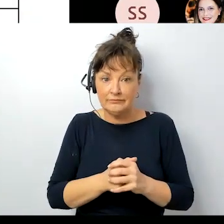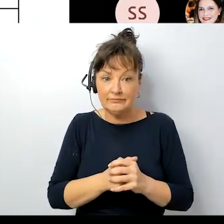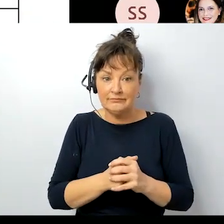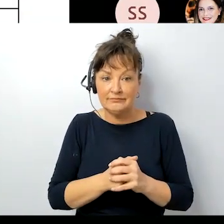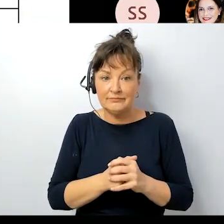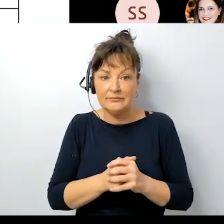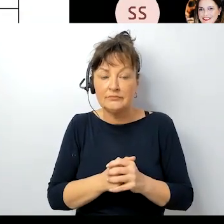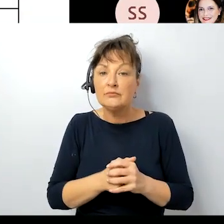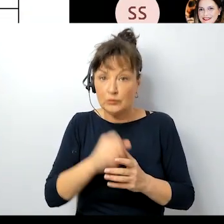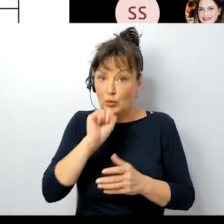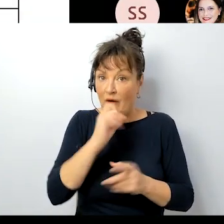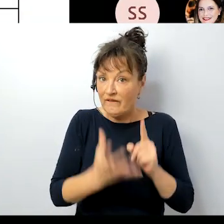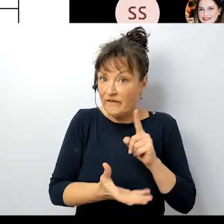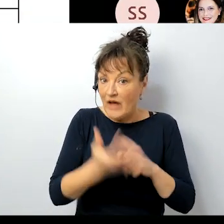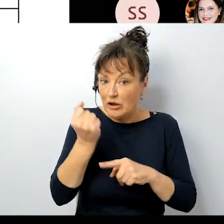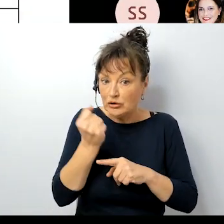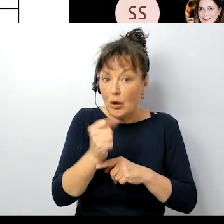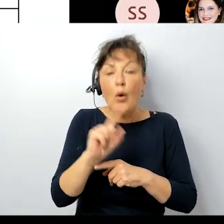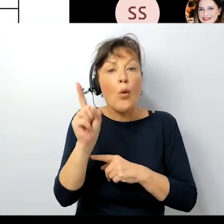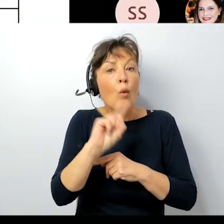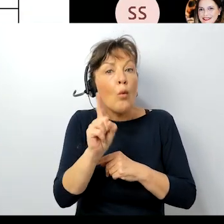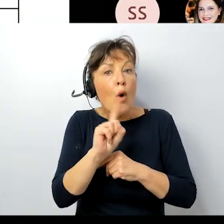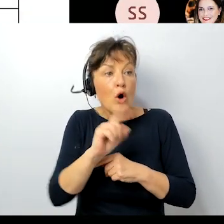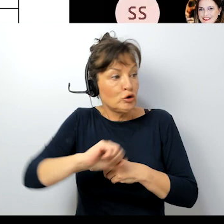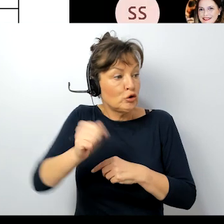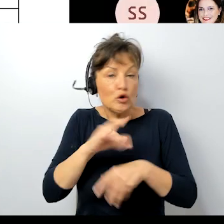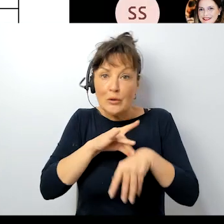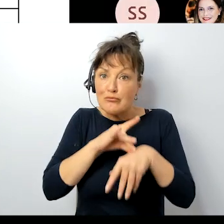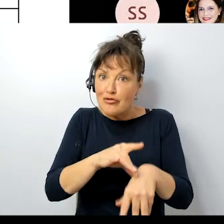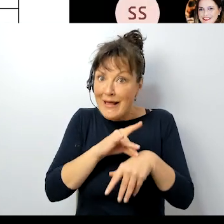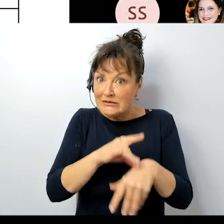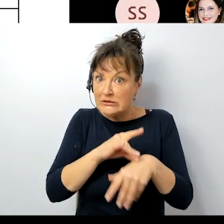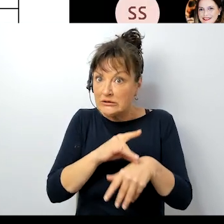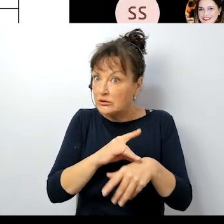Let me quickly run through the format for this evening. You will hear some information around